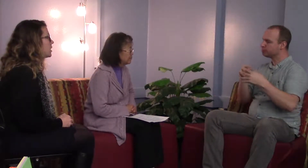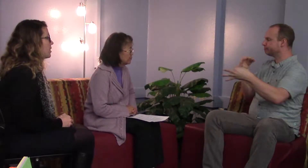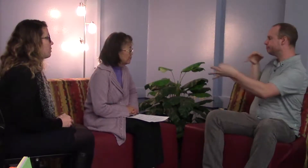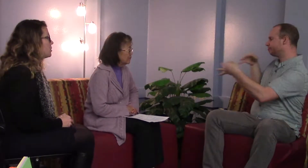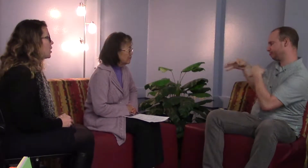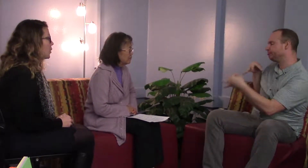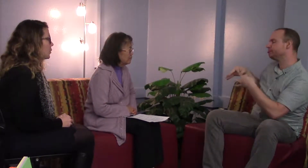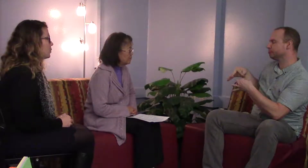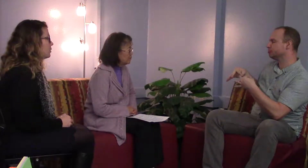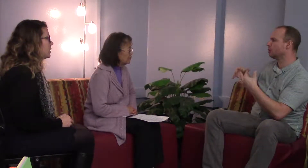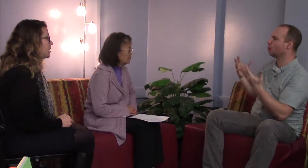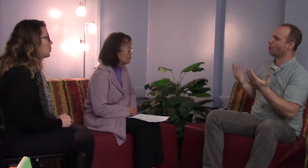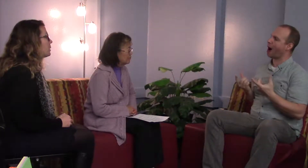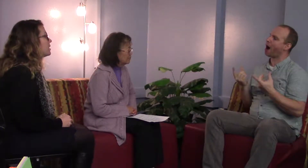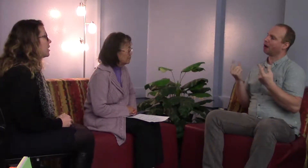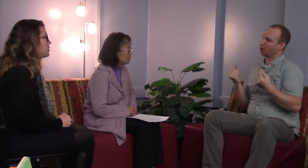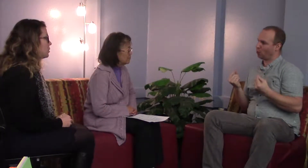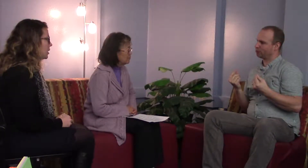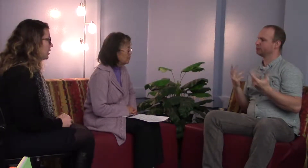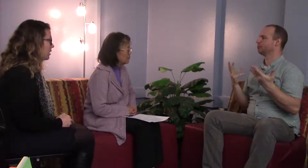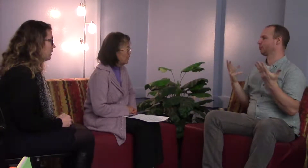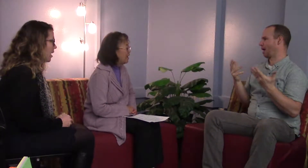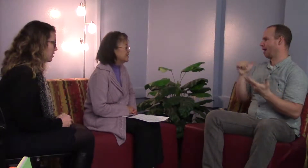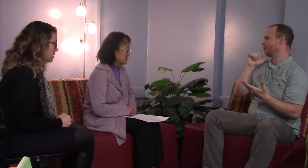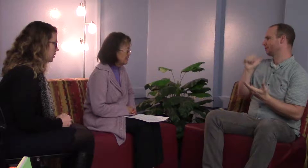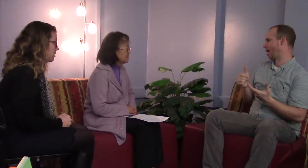to let them know that there will be a Deaf student in the class.